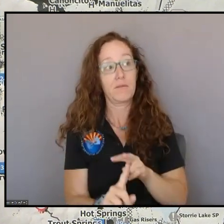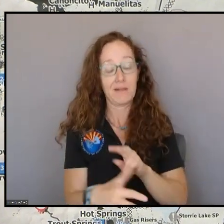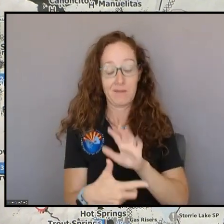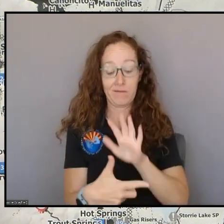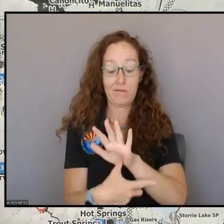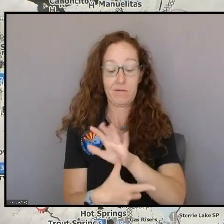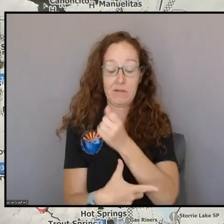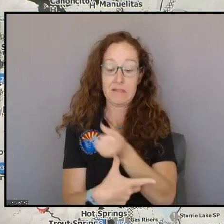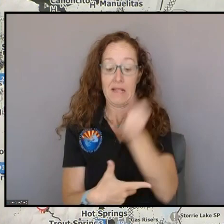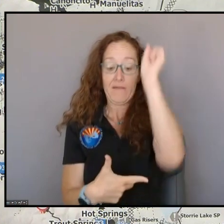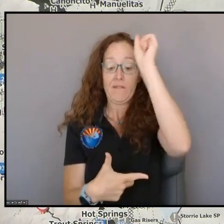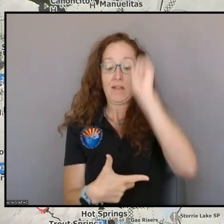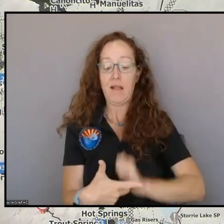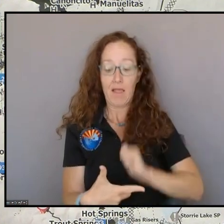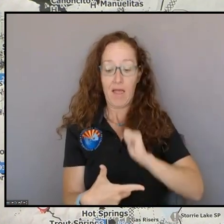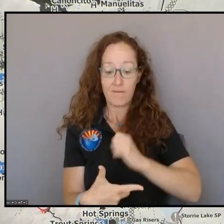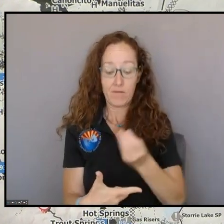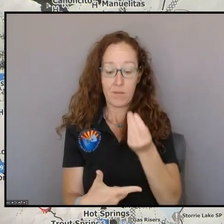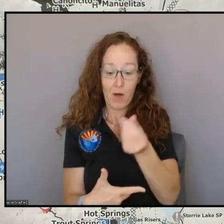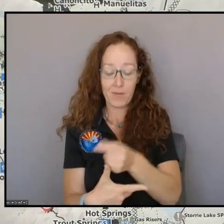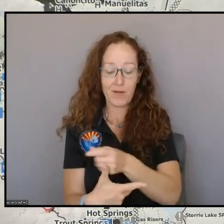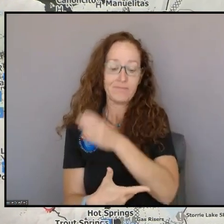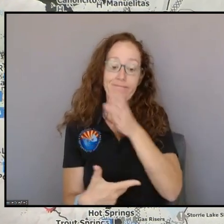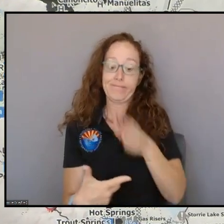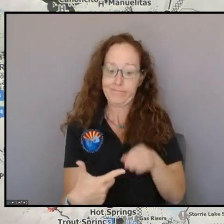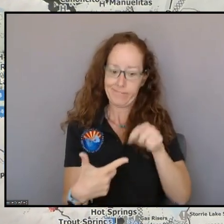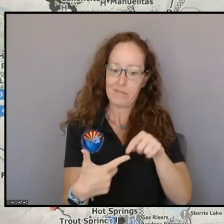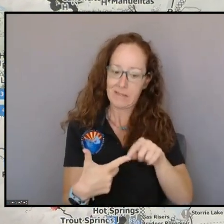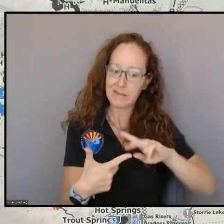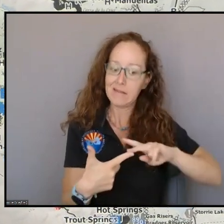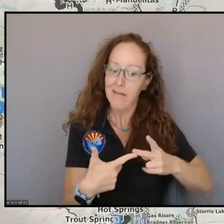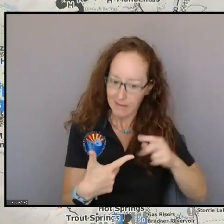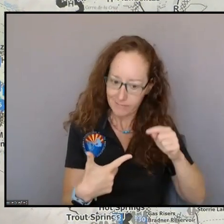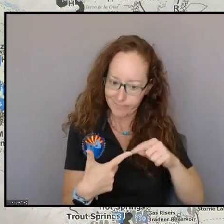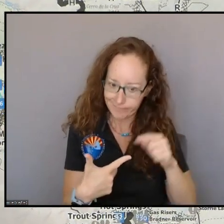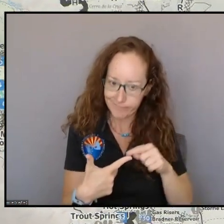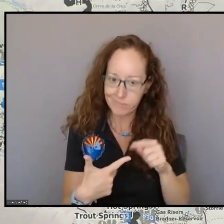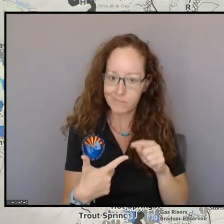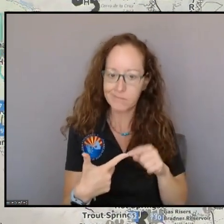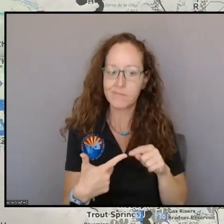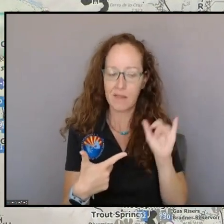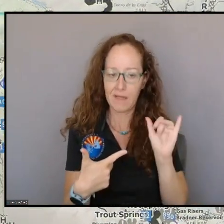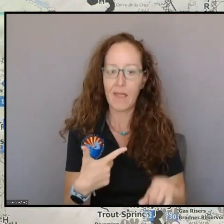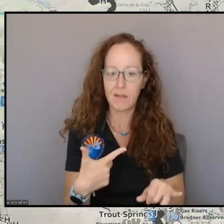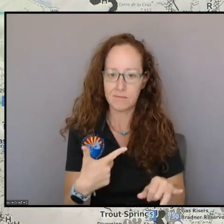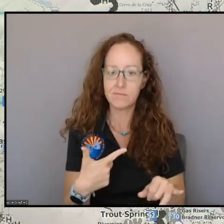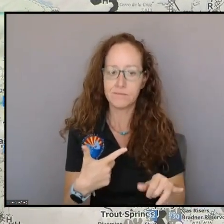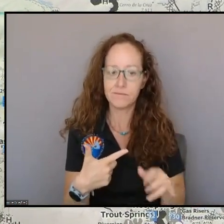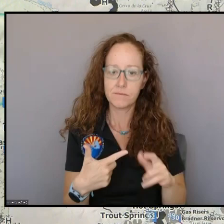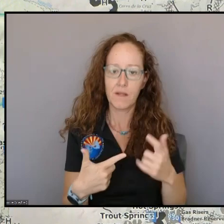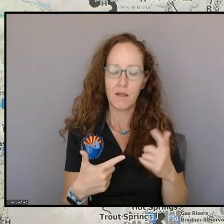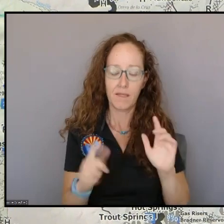have established over here-- that this team has put into place and are managing this incident for. And so, I think it's just really